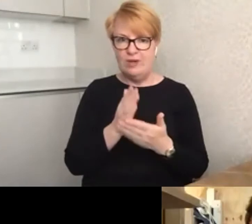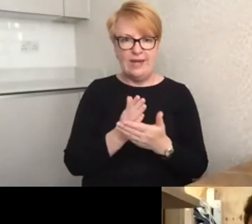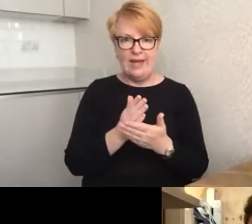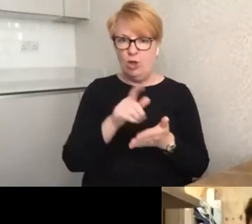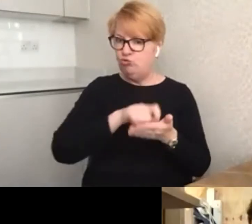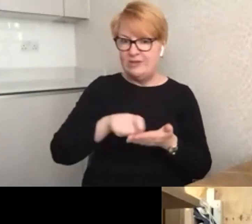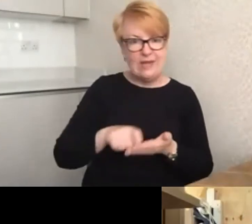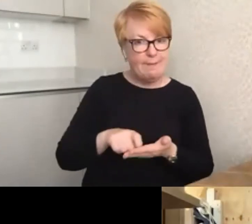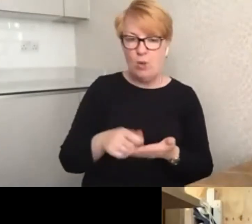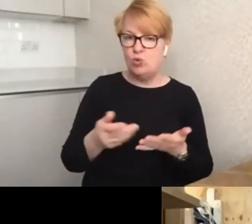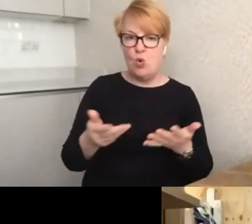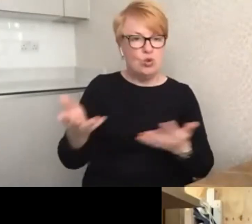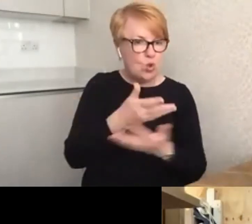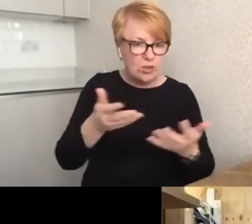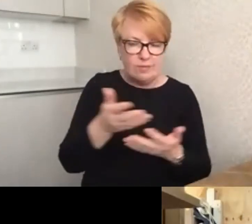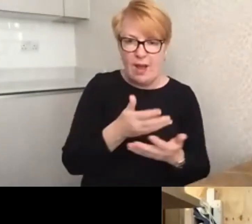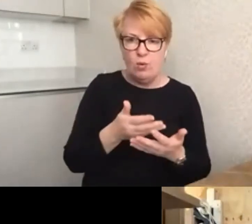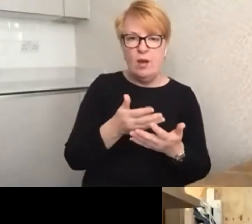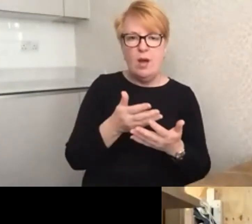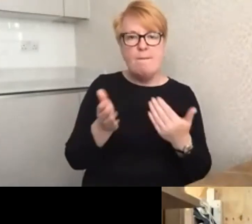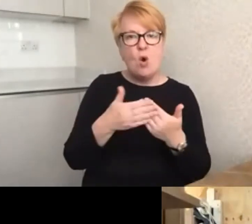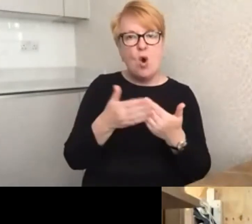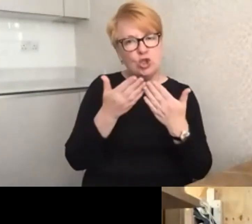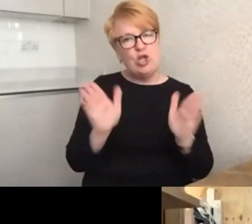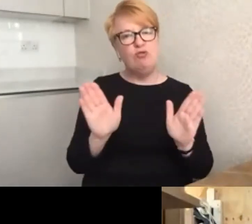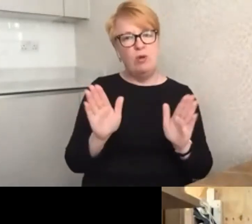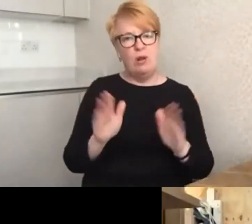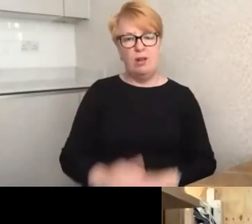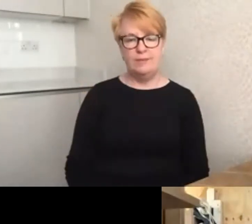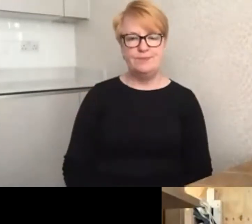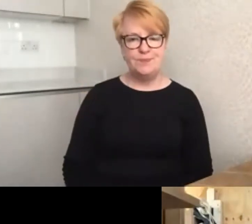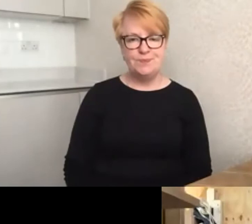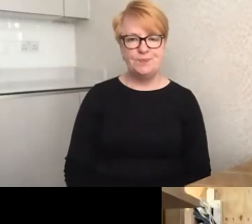about, it's more the sort of general approach. >> MAT: It's yeah, I mean, they've kind of been